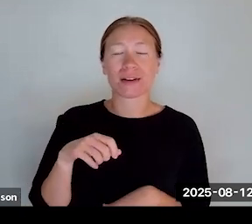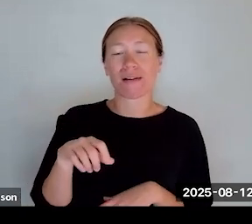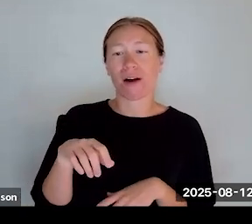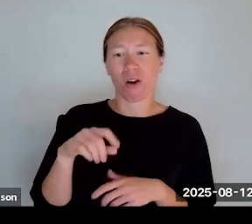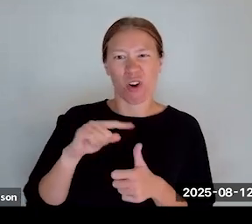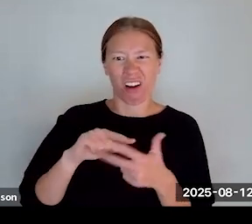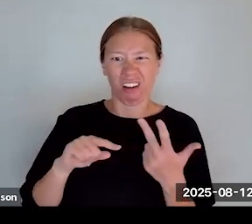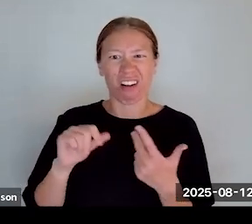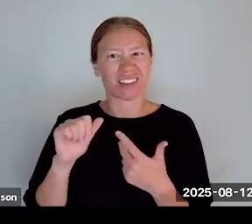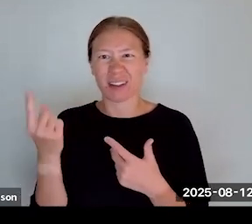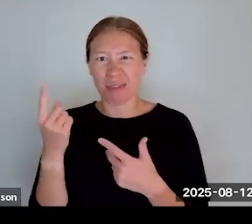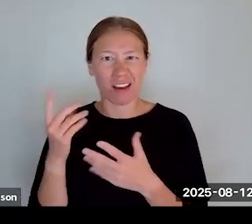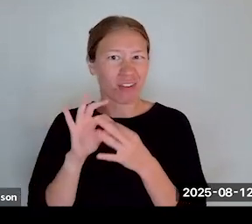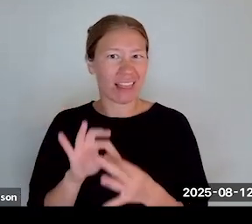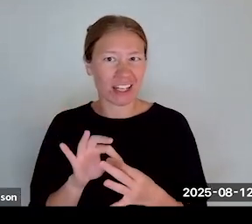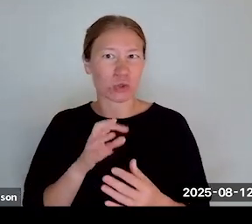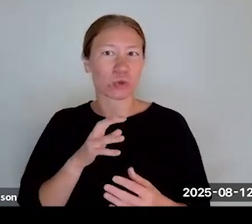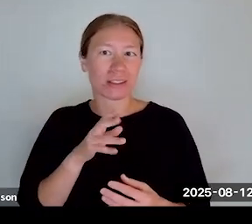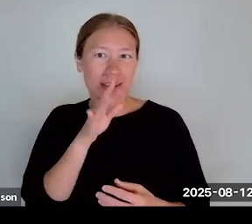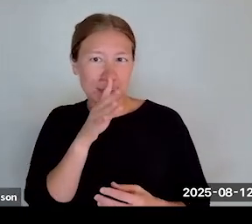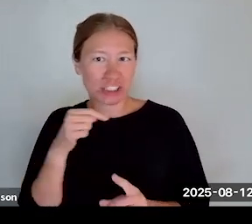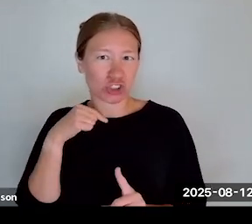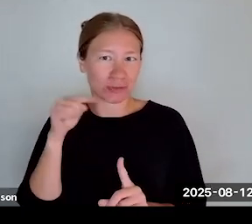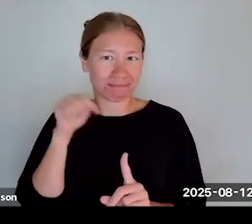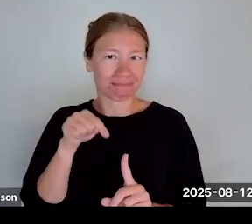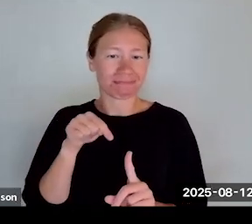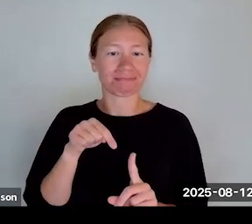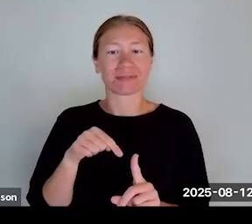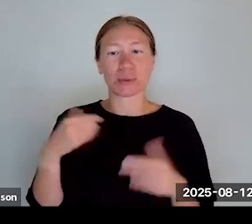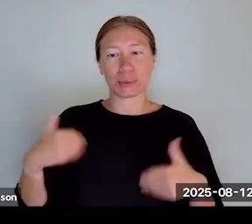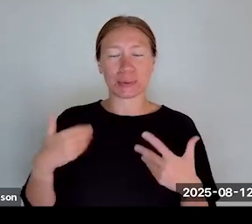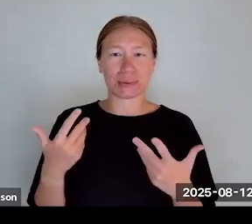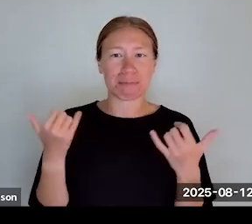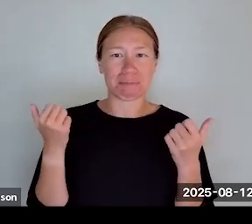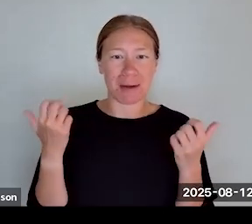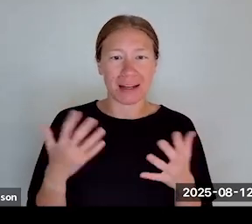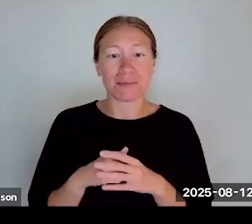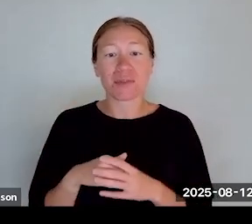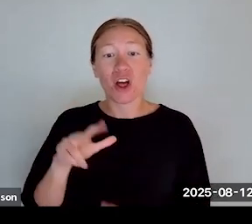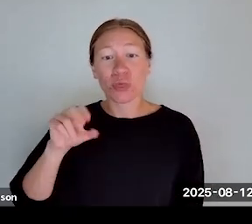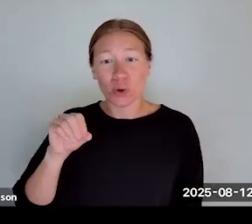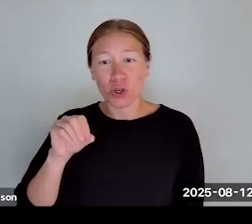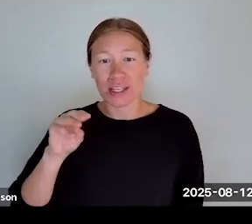30 million people have hearing loss in both ears, and 11 million have an auditory processing disorder.